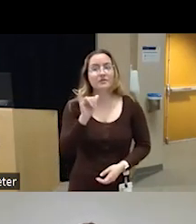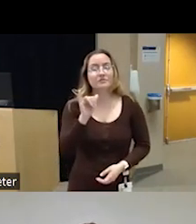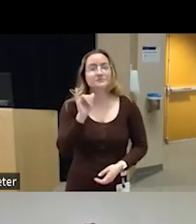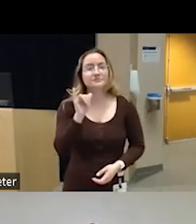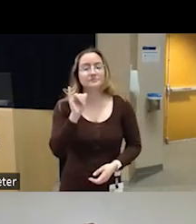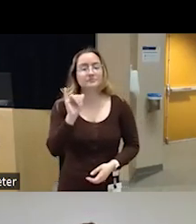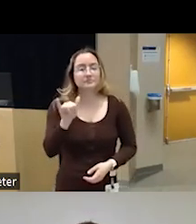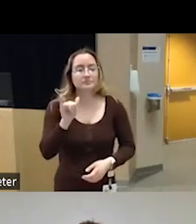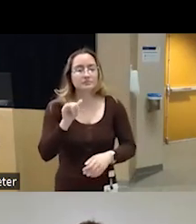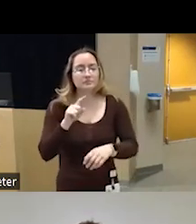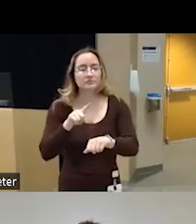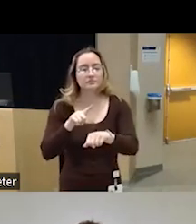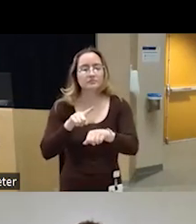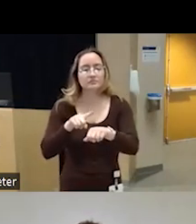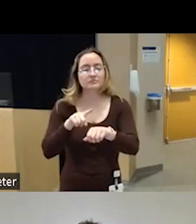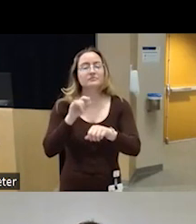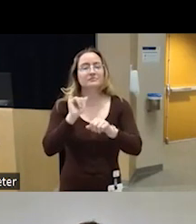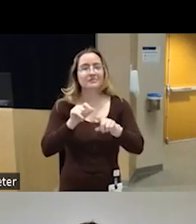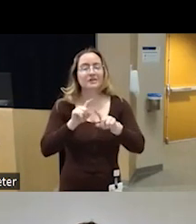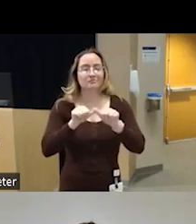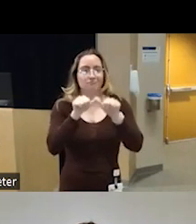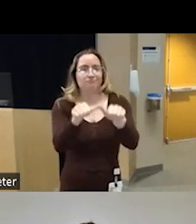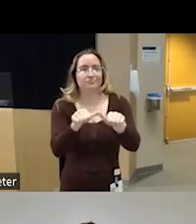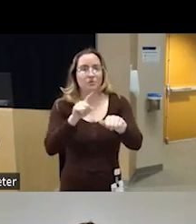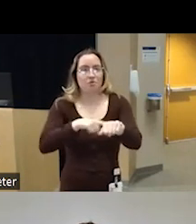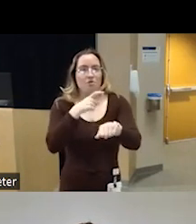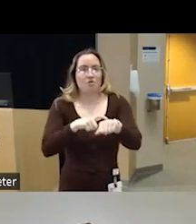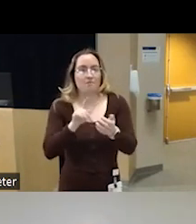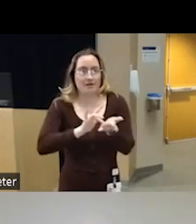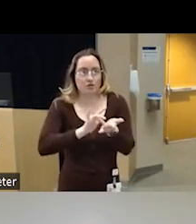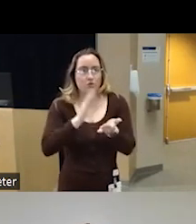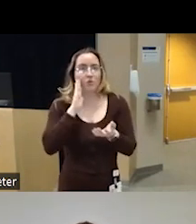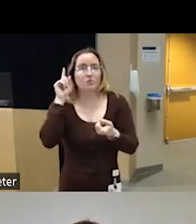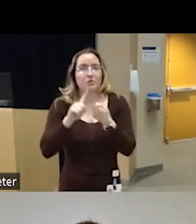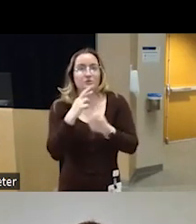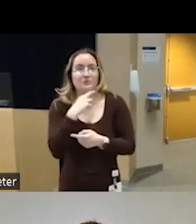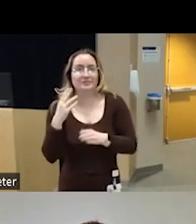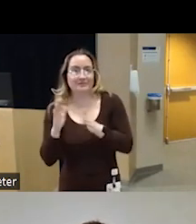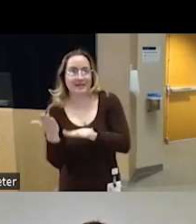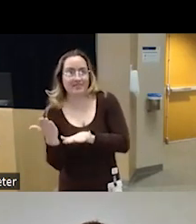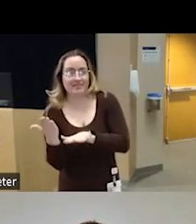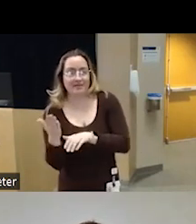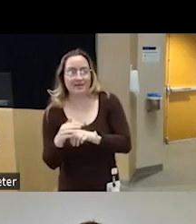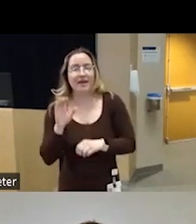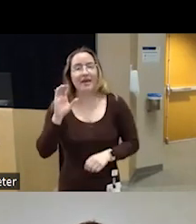people are on the medication that reduce the risk of death. And it is closer pin for refractory patients.